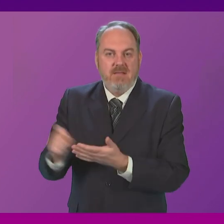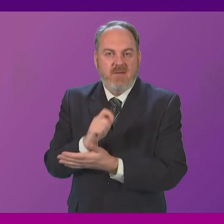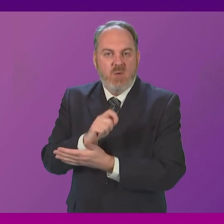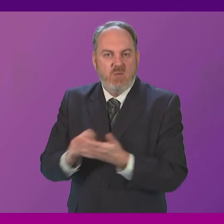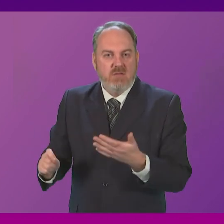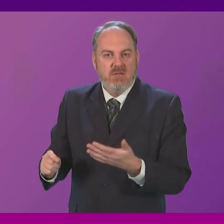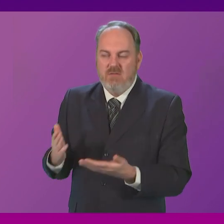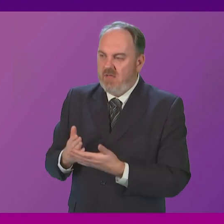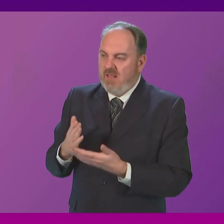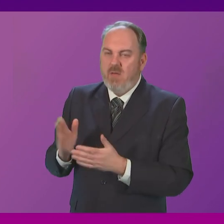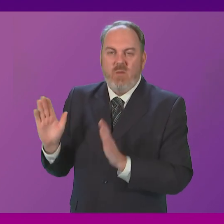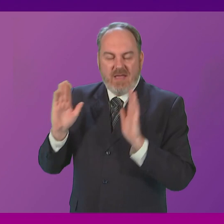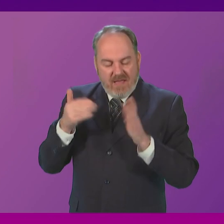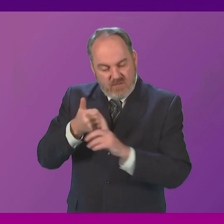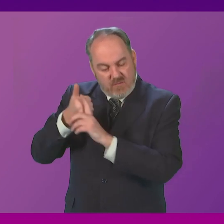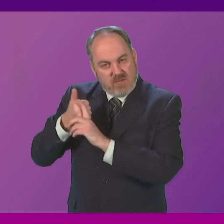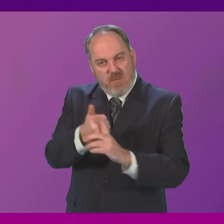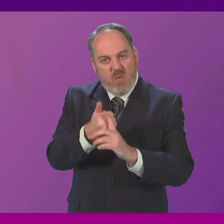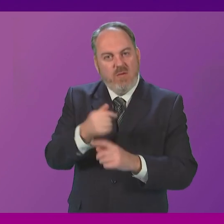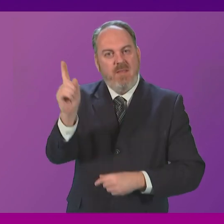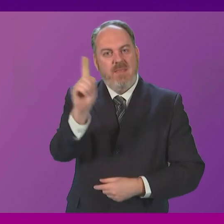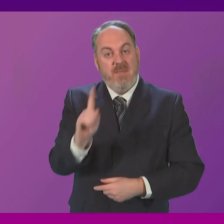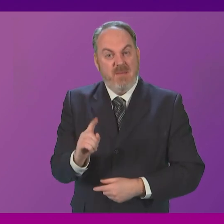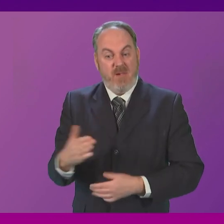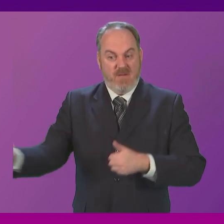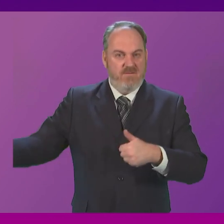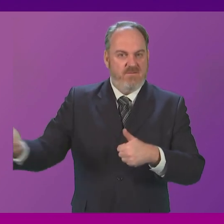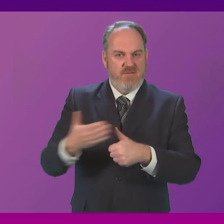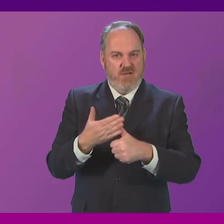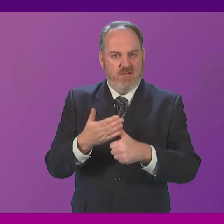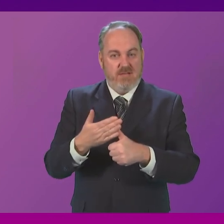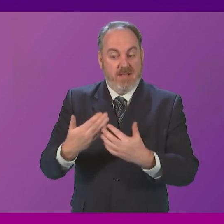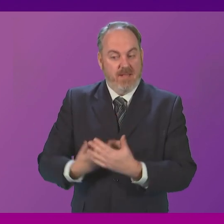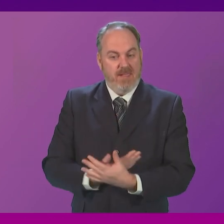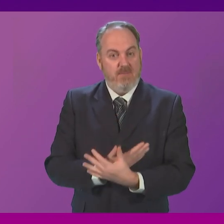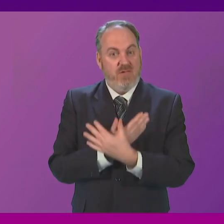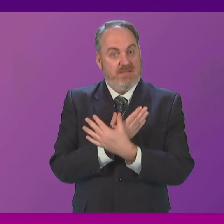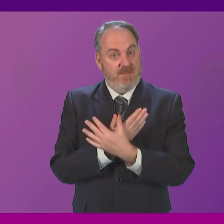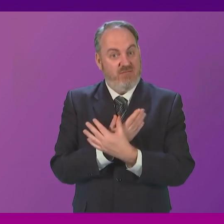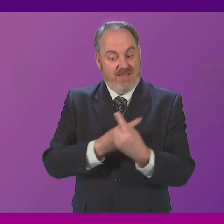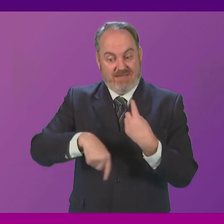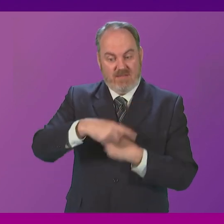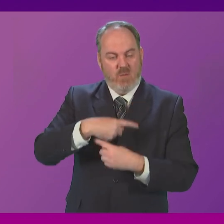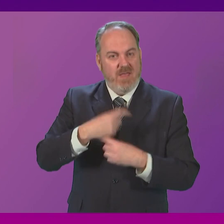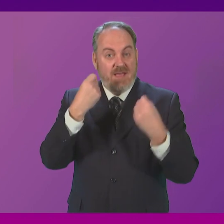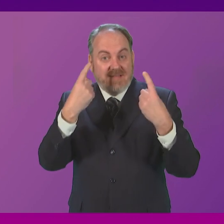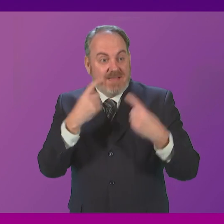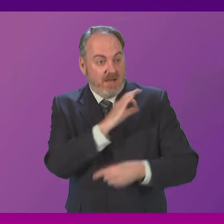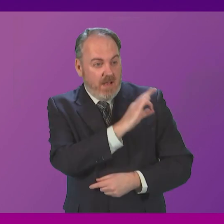We have to put the people first. Liberal Democrats understand what matters to them because we asked them, door by door